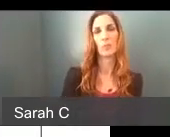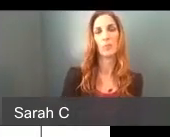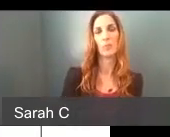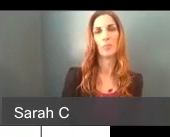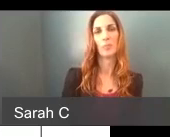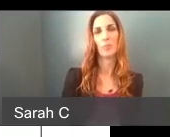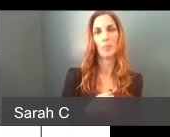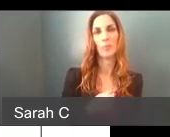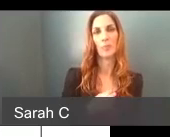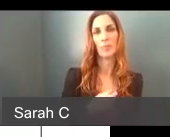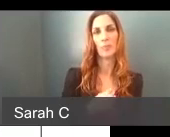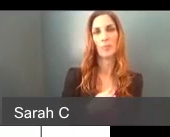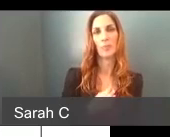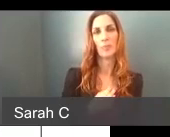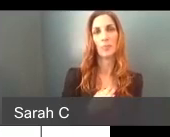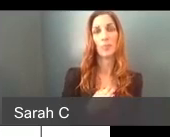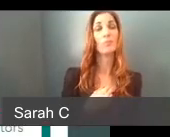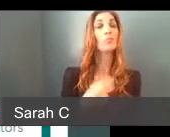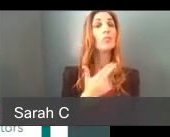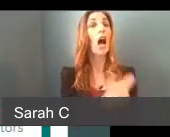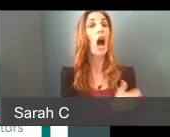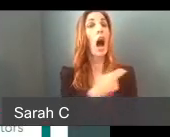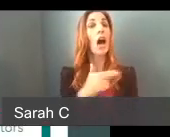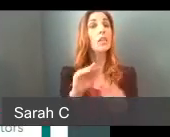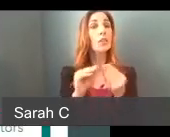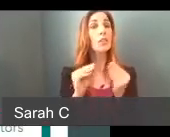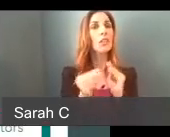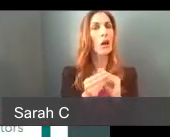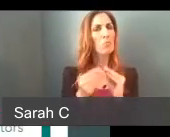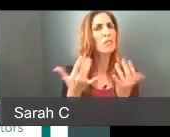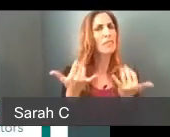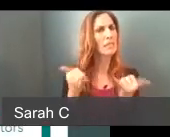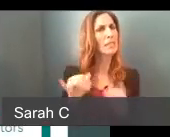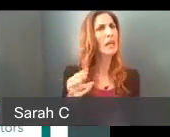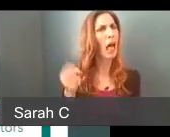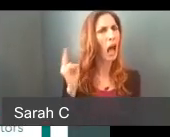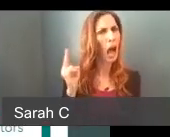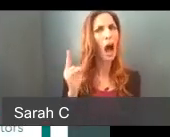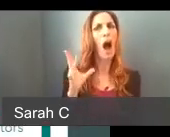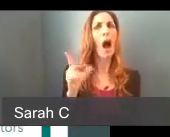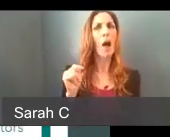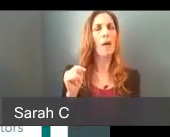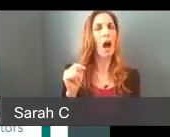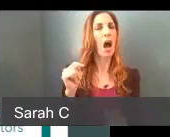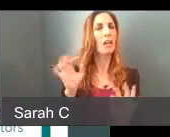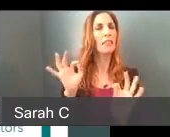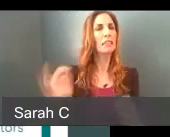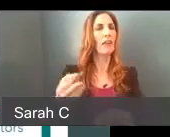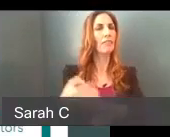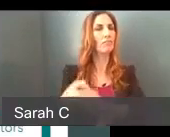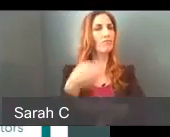Our hospitalizations continue to remain high but have improved significantly since last Wednesday.